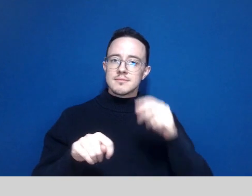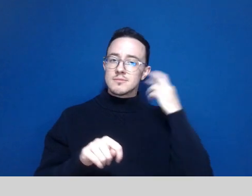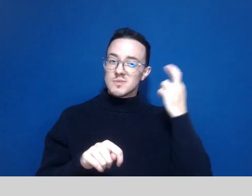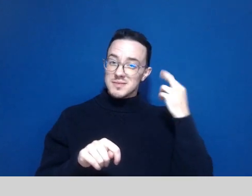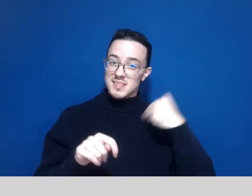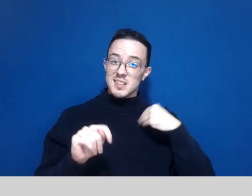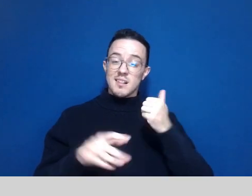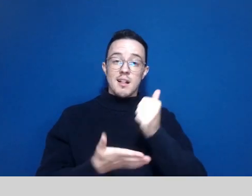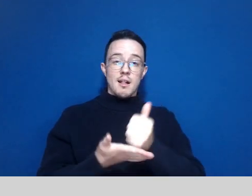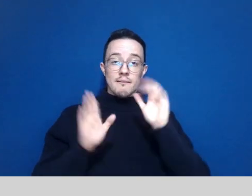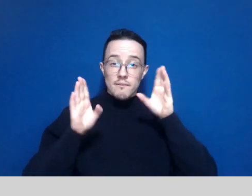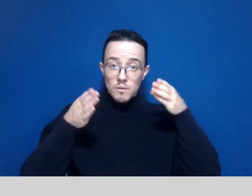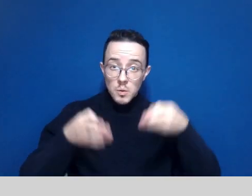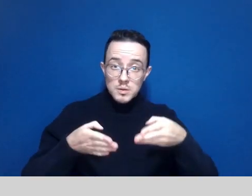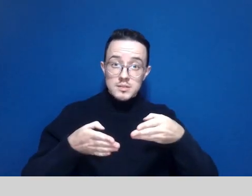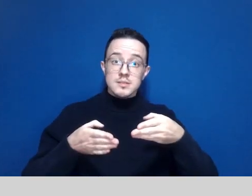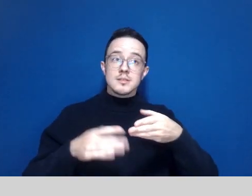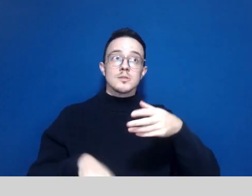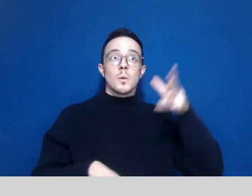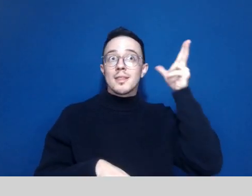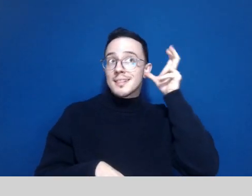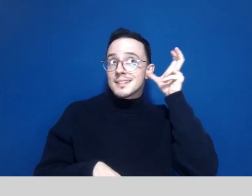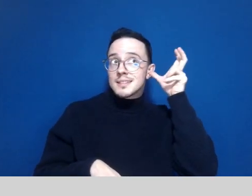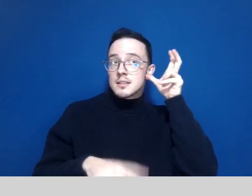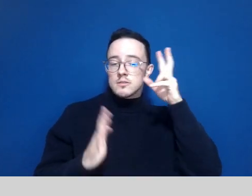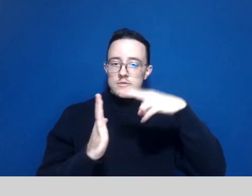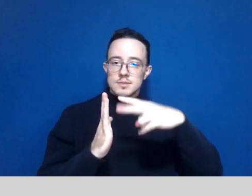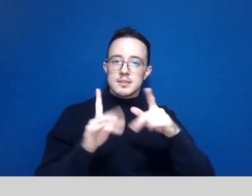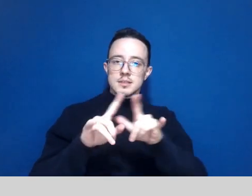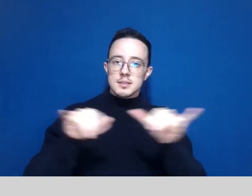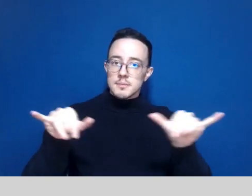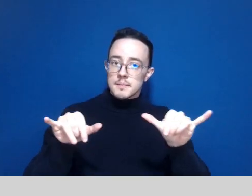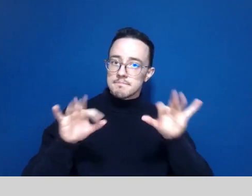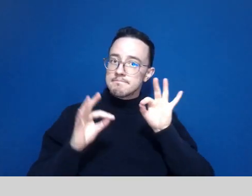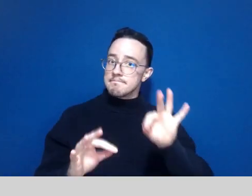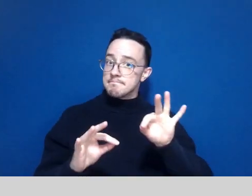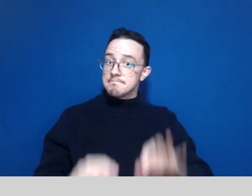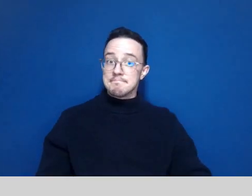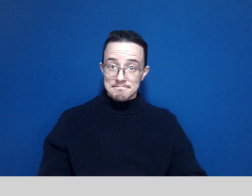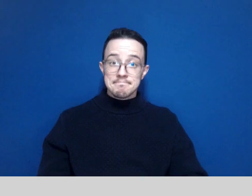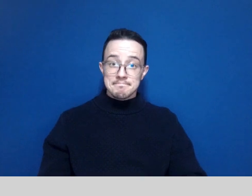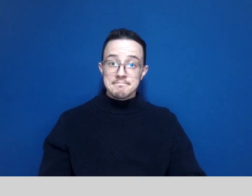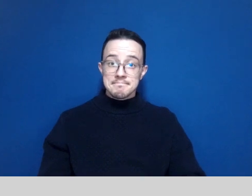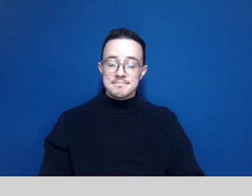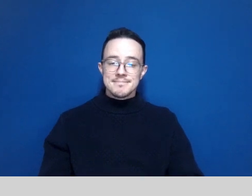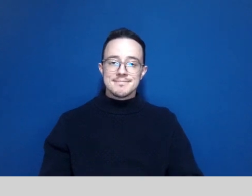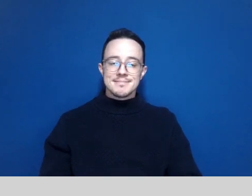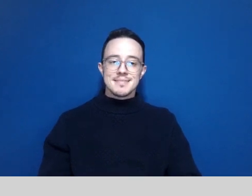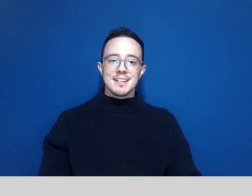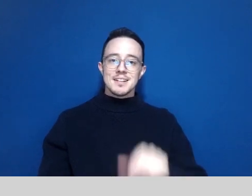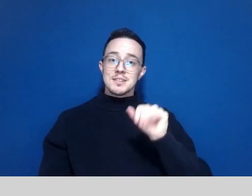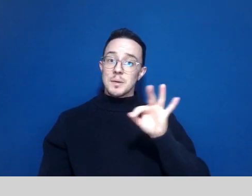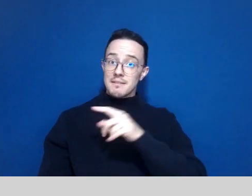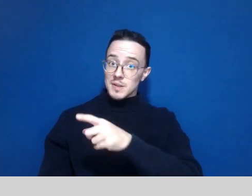or trying to consume some type of learning resource. So if you're creating any type of content